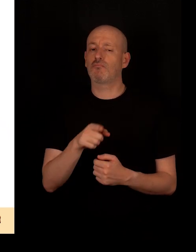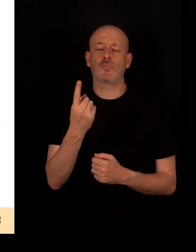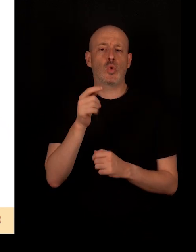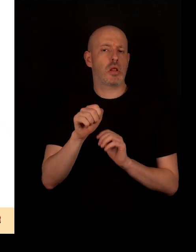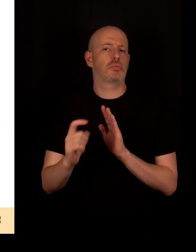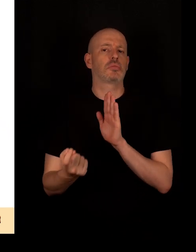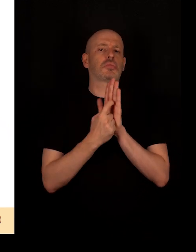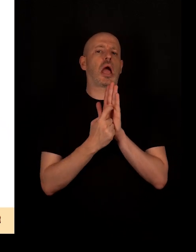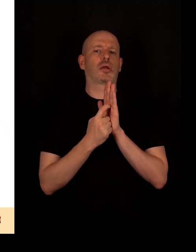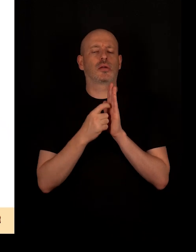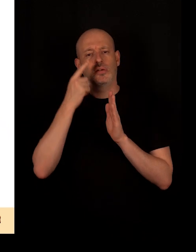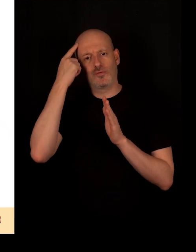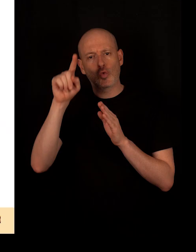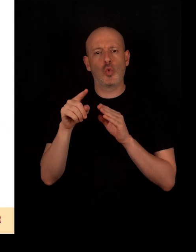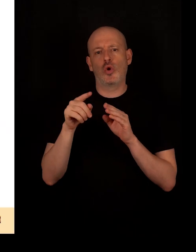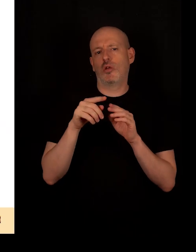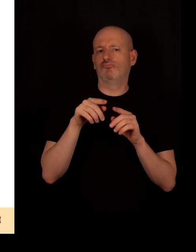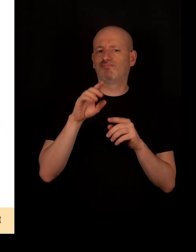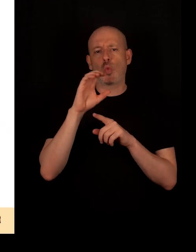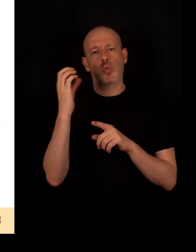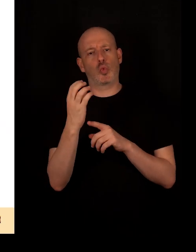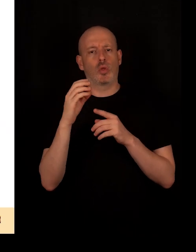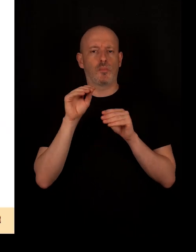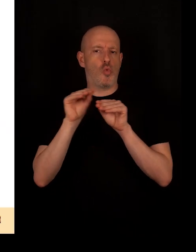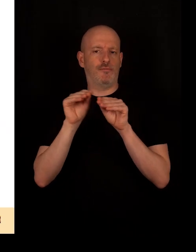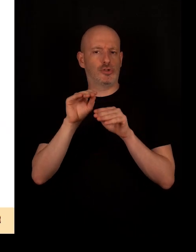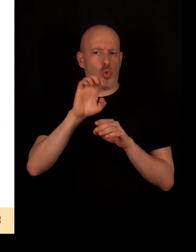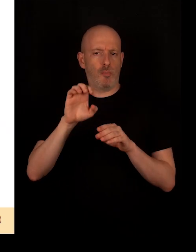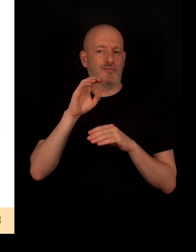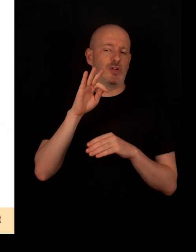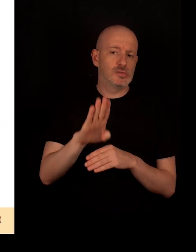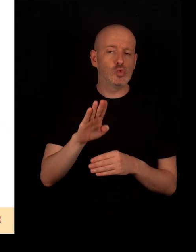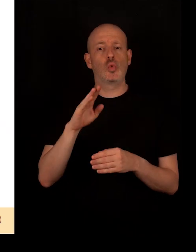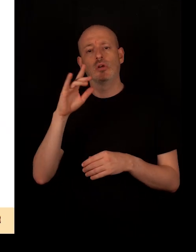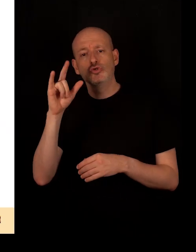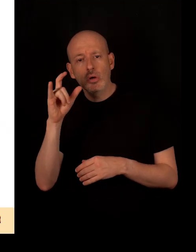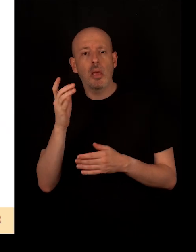you can always tag us with the handle Culture Moves Europe on Facebook, Instagram and